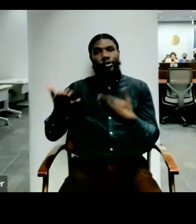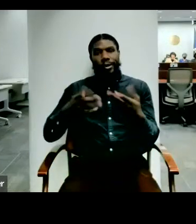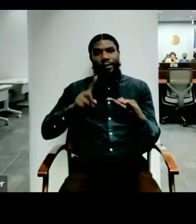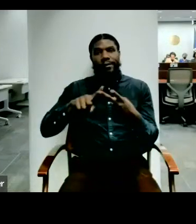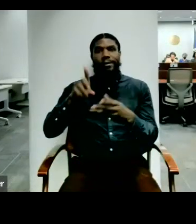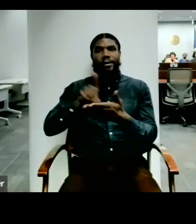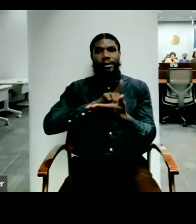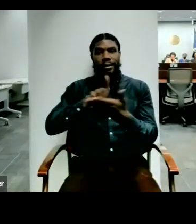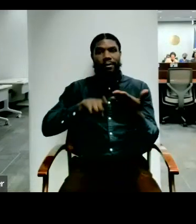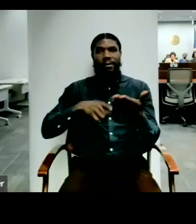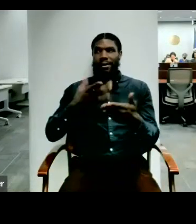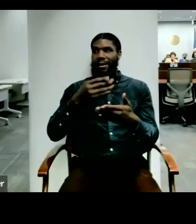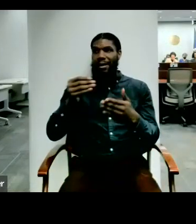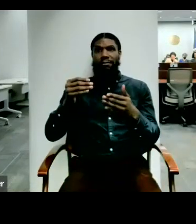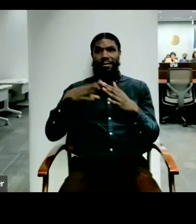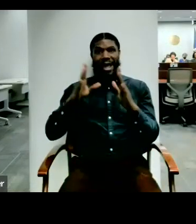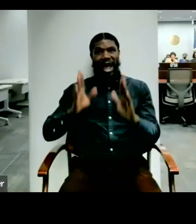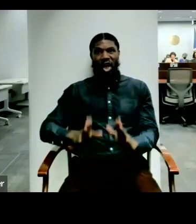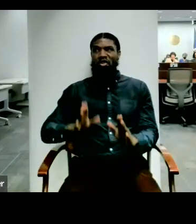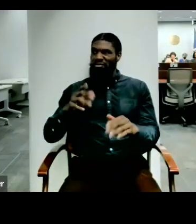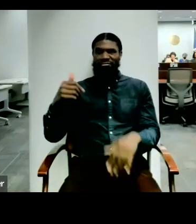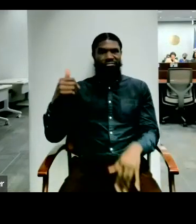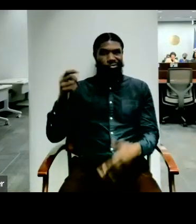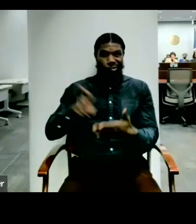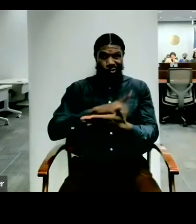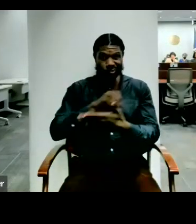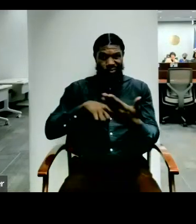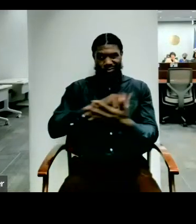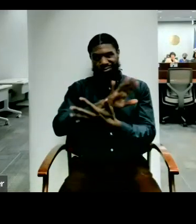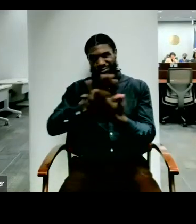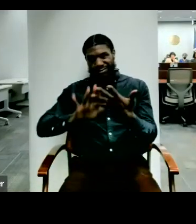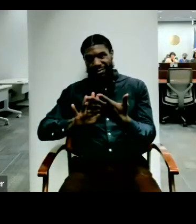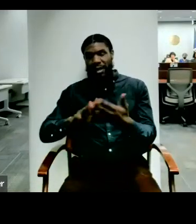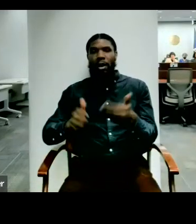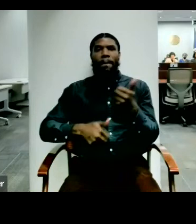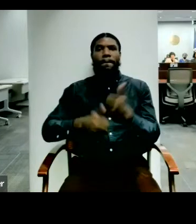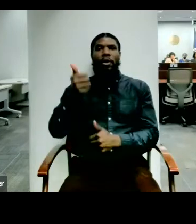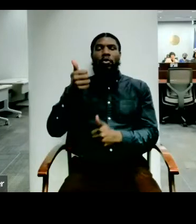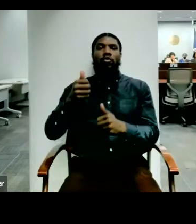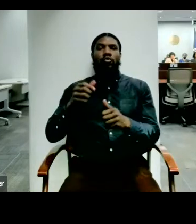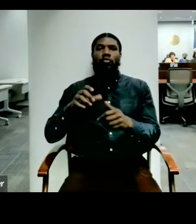The vast majority of these incidents are not crimes and therefore not hate crimes,